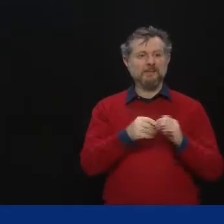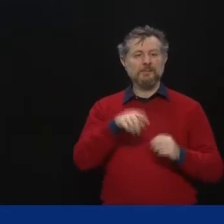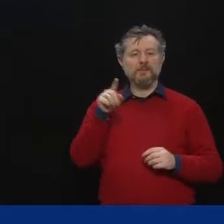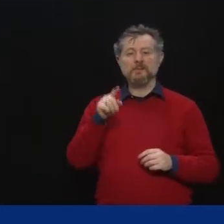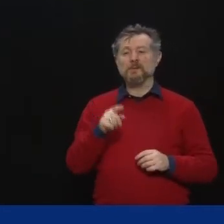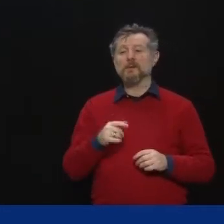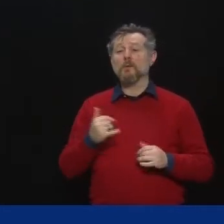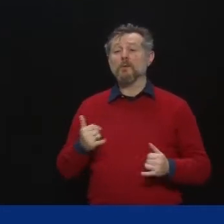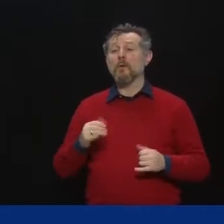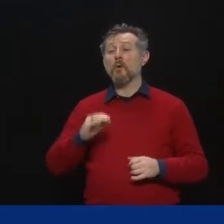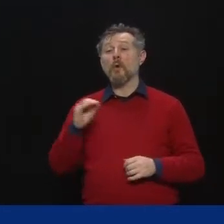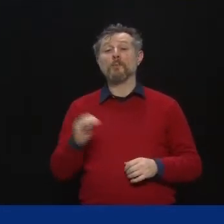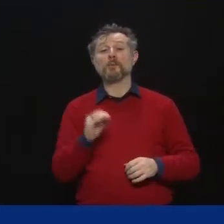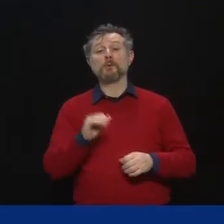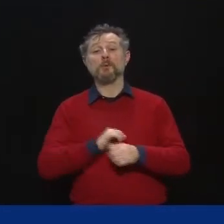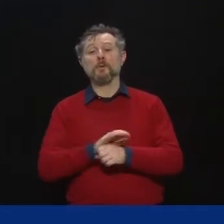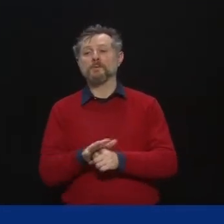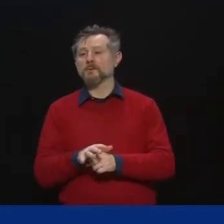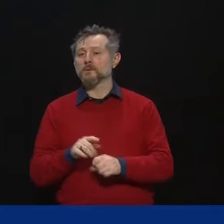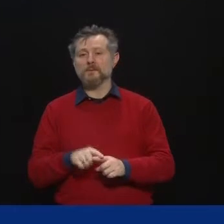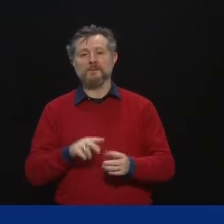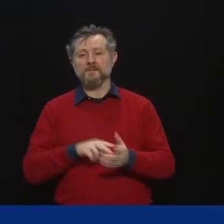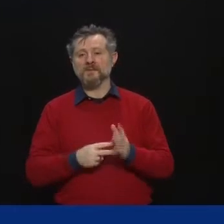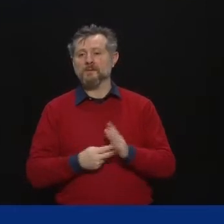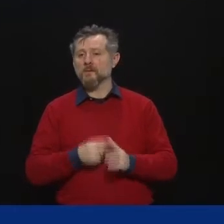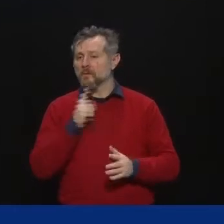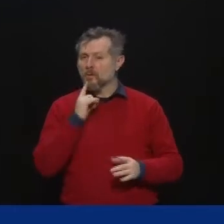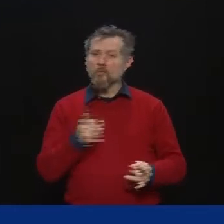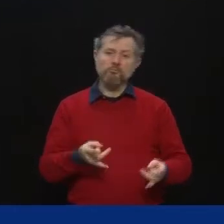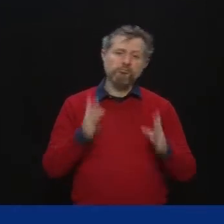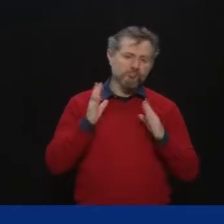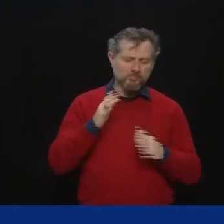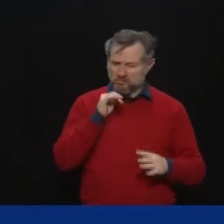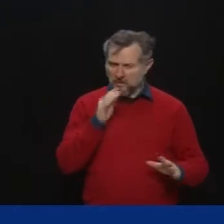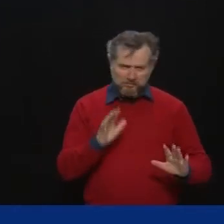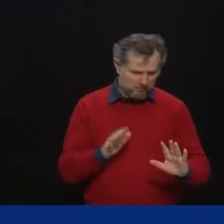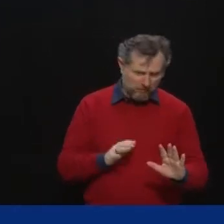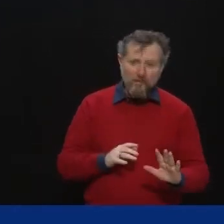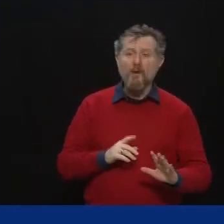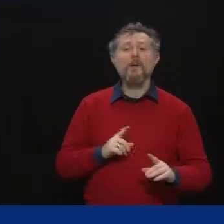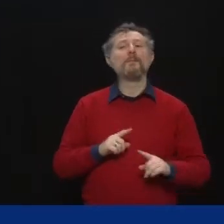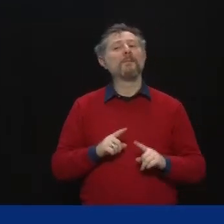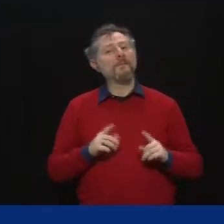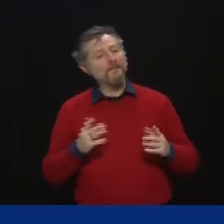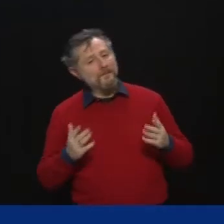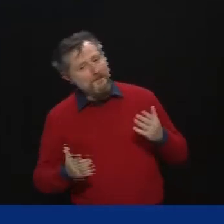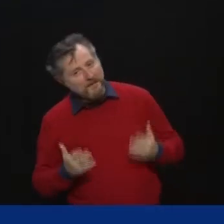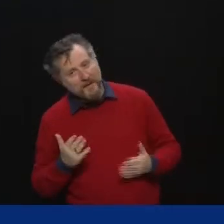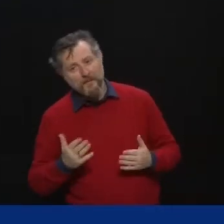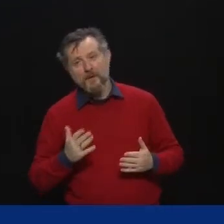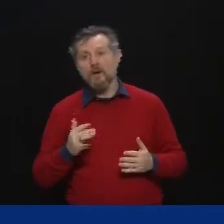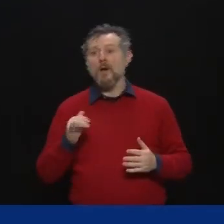JUST TO COMPARE A YEAR AGO T HIGHEST SPIKE, YOU CAN SEE THE TREND IS STARTING TO HEAD